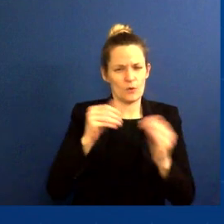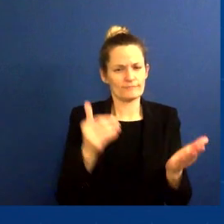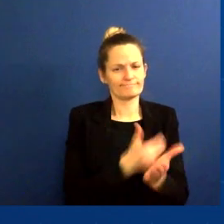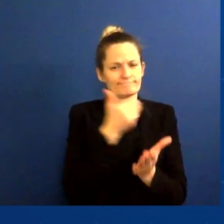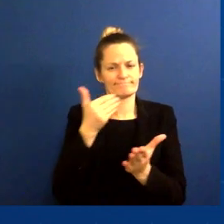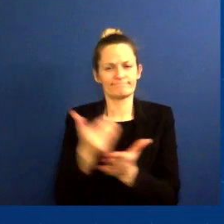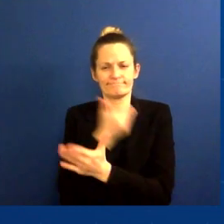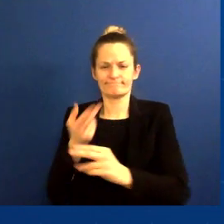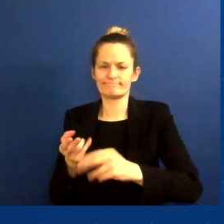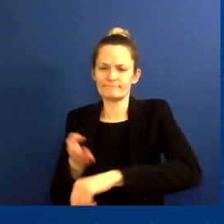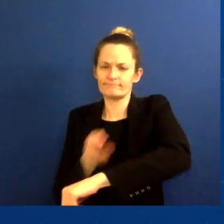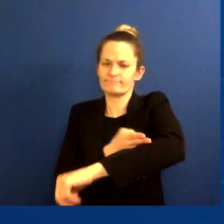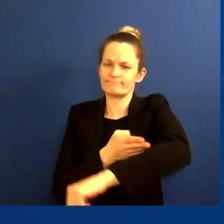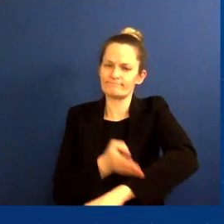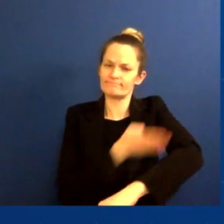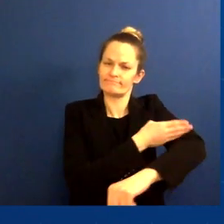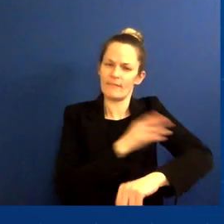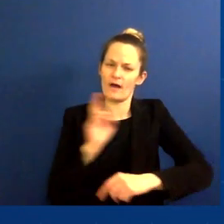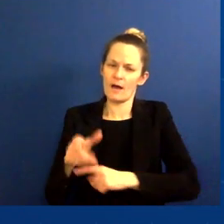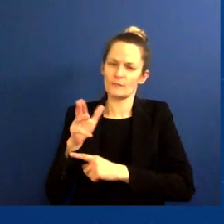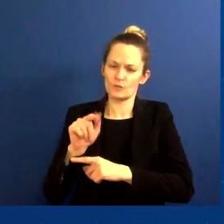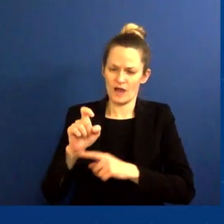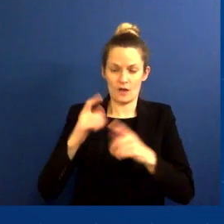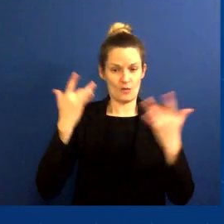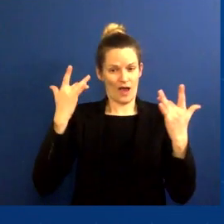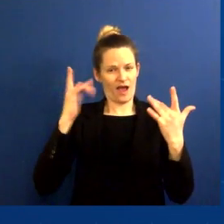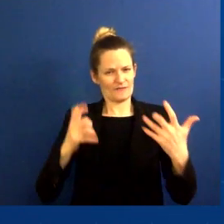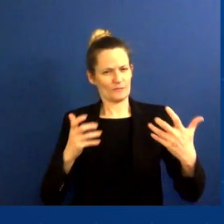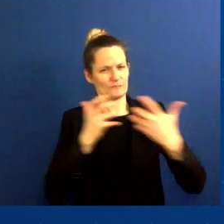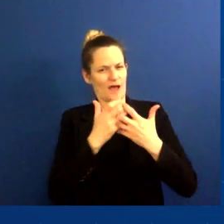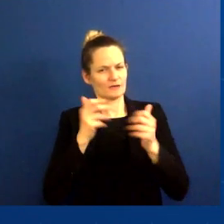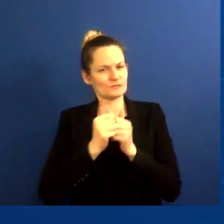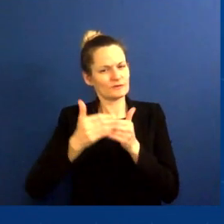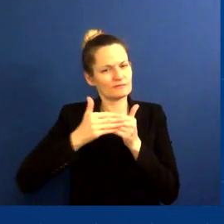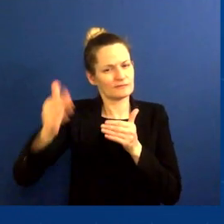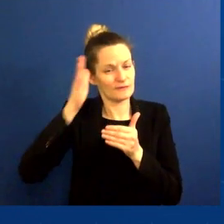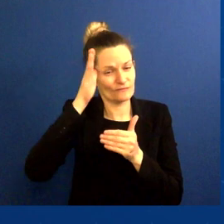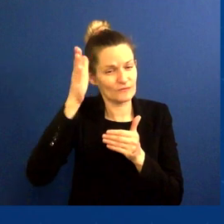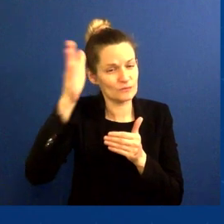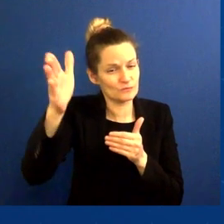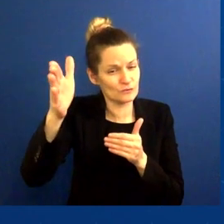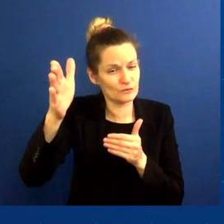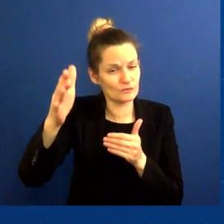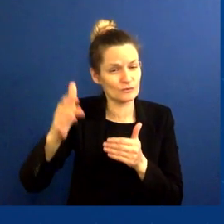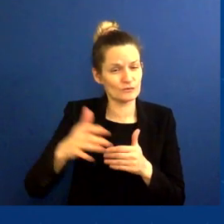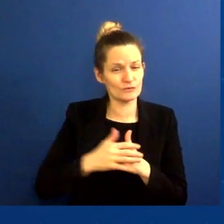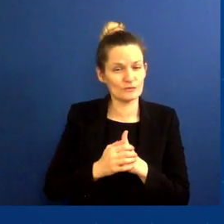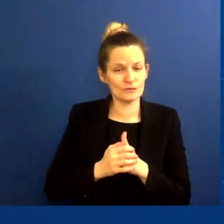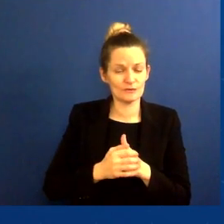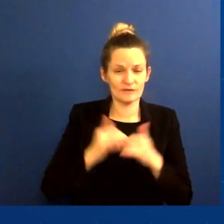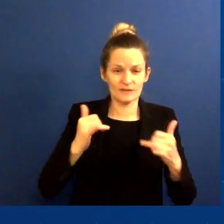We can't count on miracles, like happened in -- out in Pittsburgh, to prevent tragedies that are waiting in plain sight.